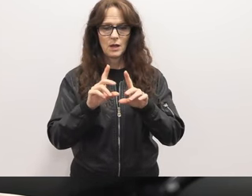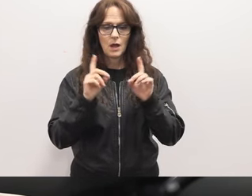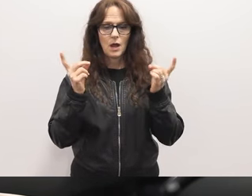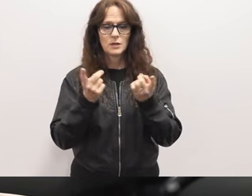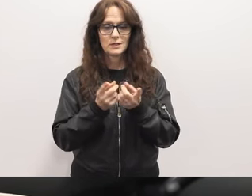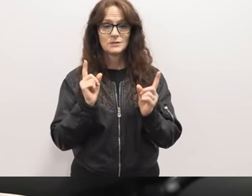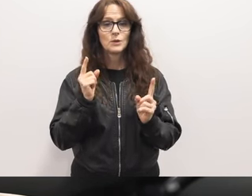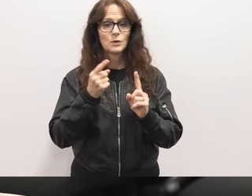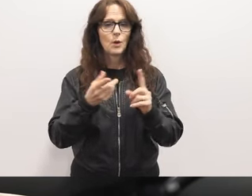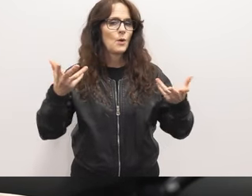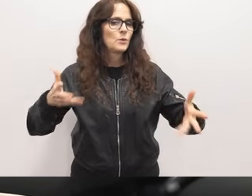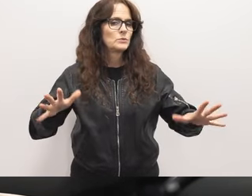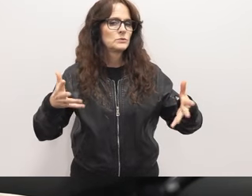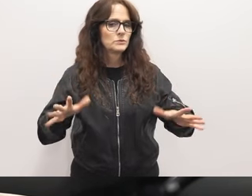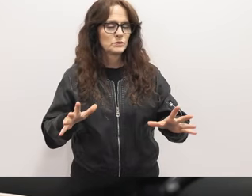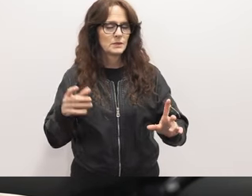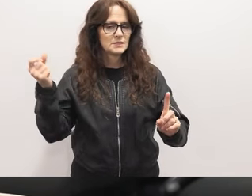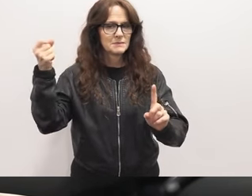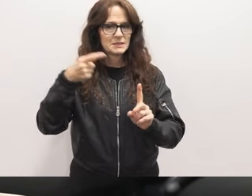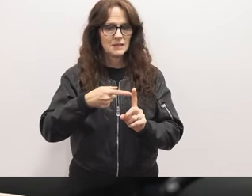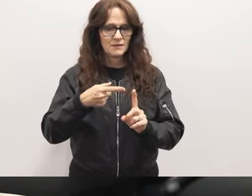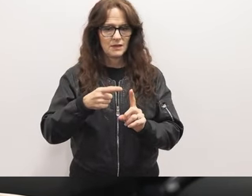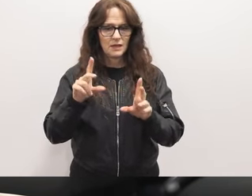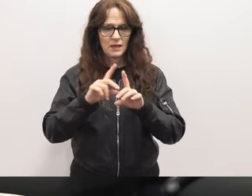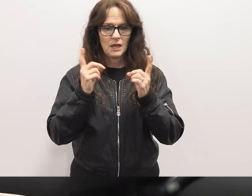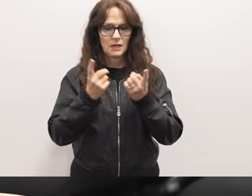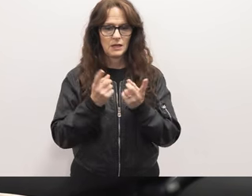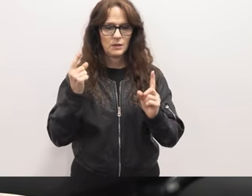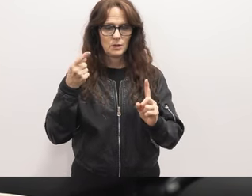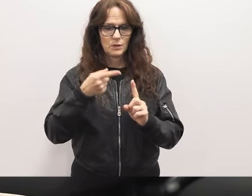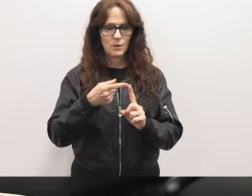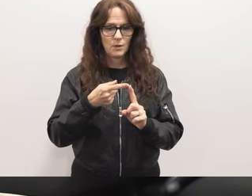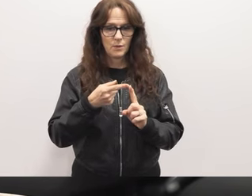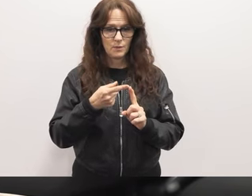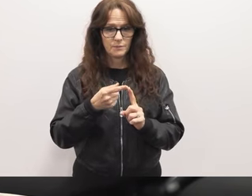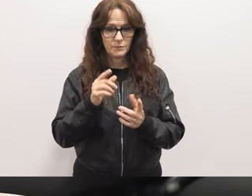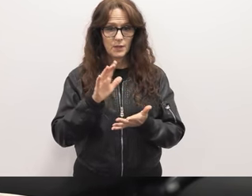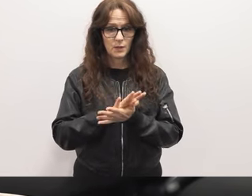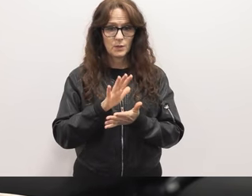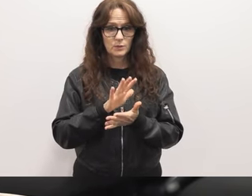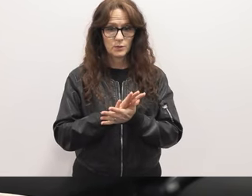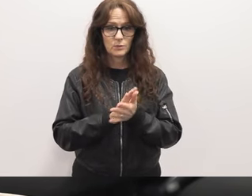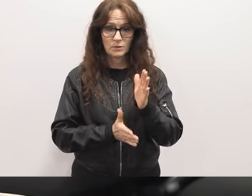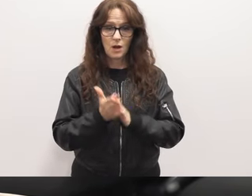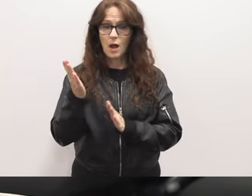So very specifically a district goal is, and schools are operating with this goal in mind,